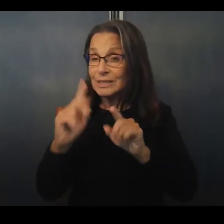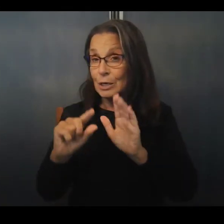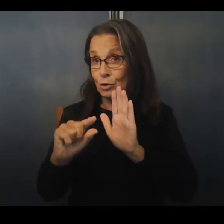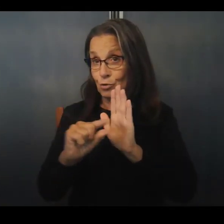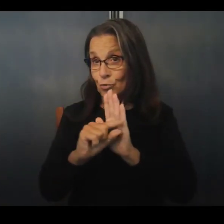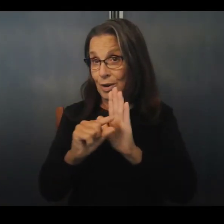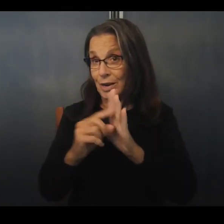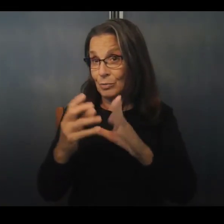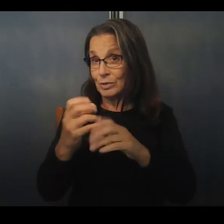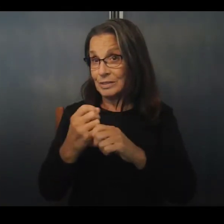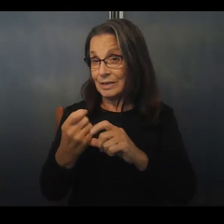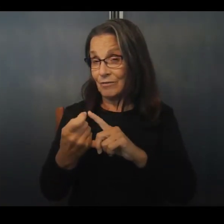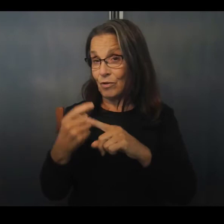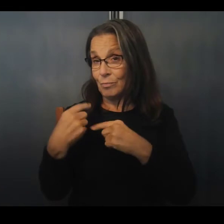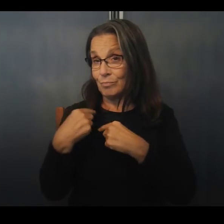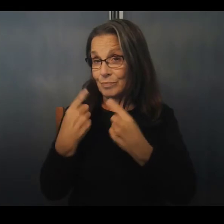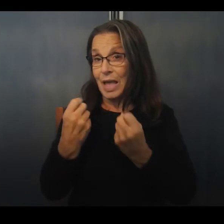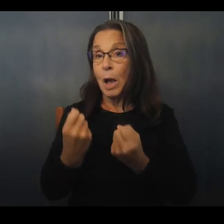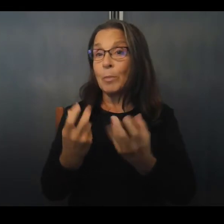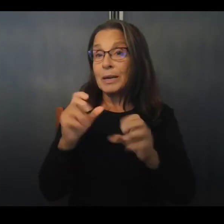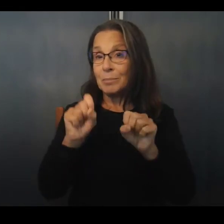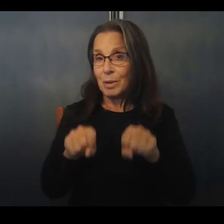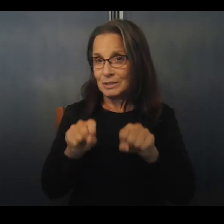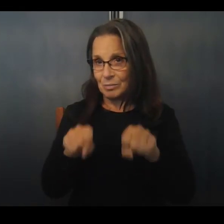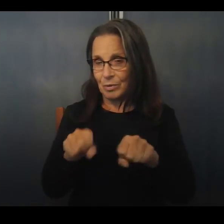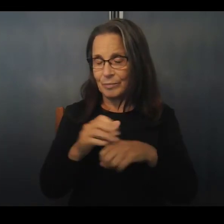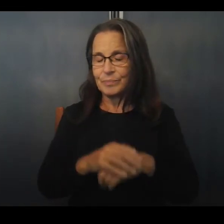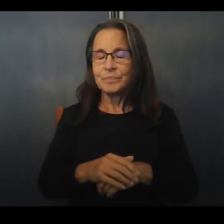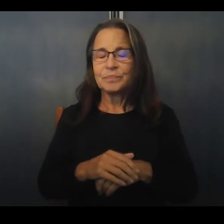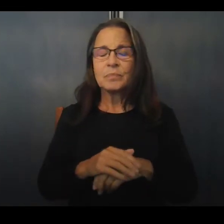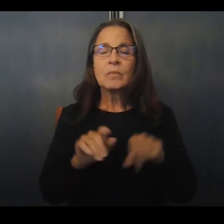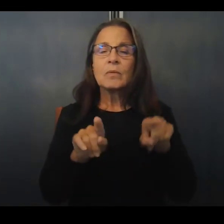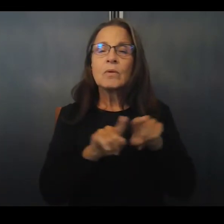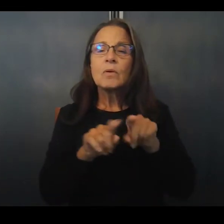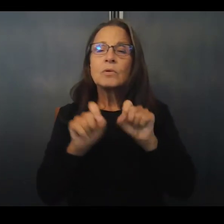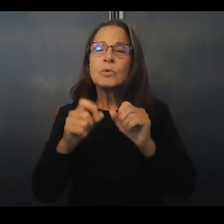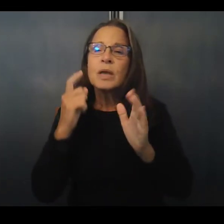how many points were possible the other thing that I'll notice is that I have these little